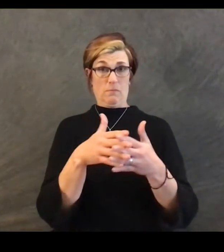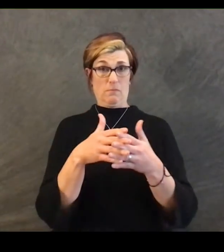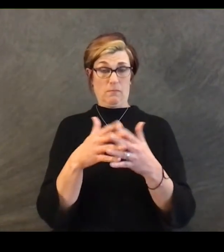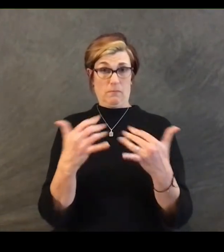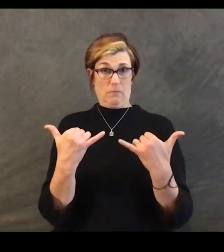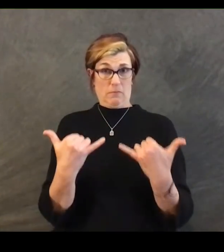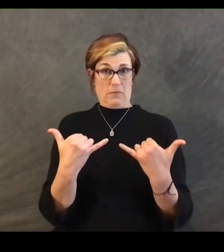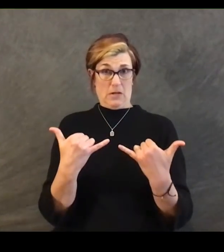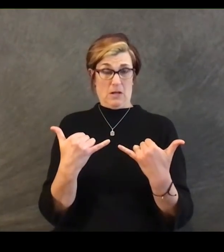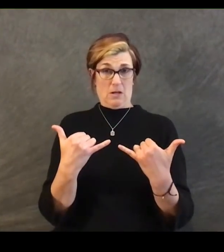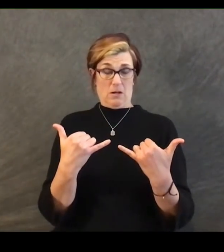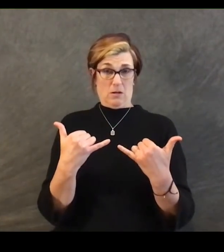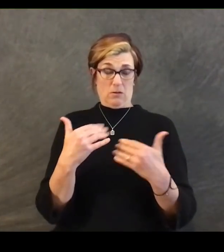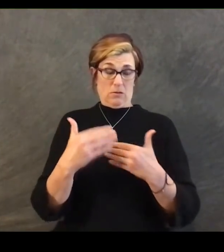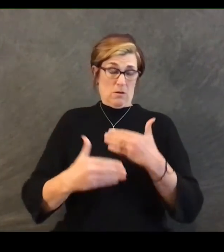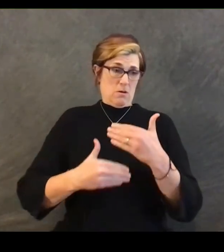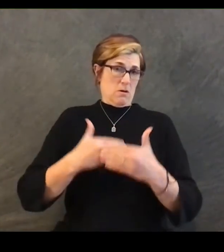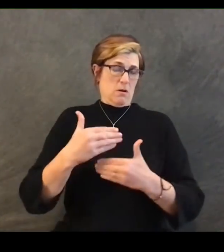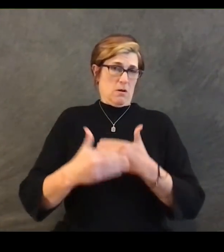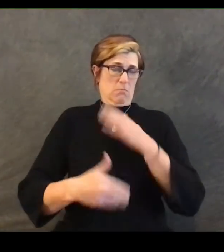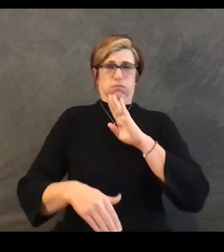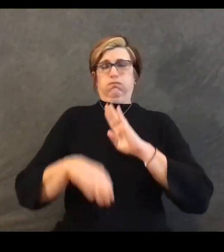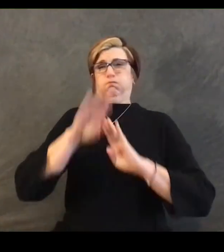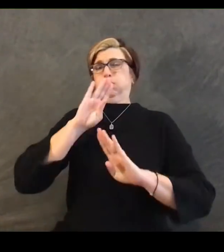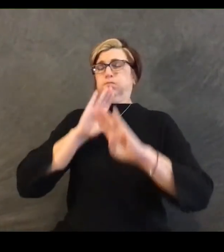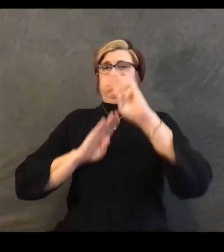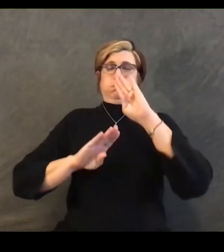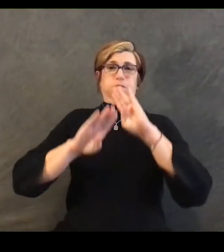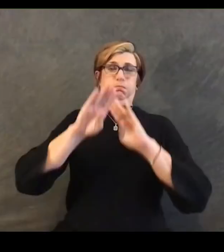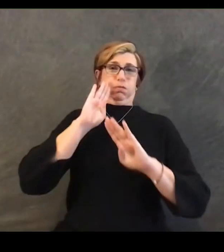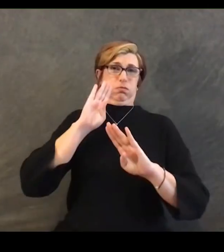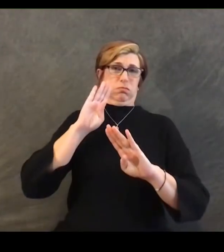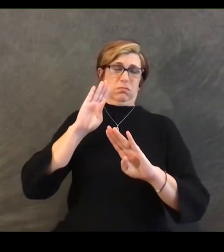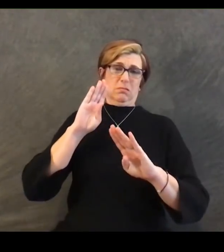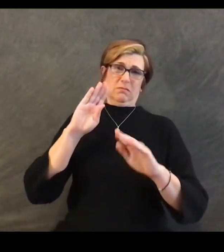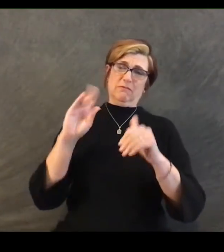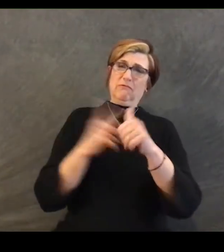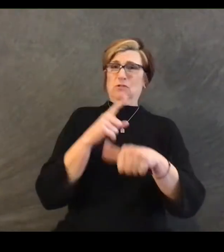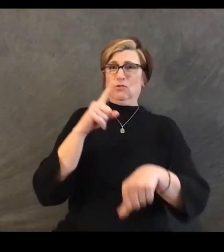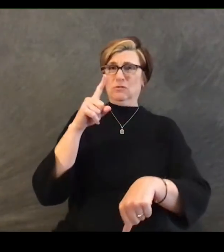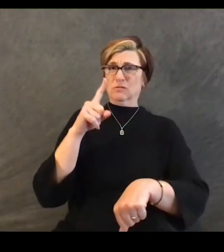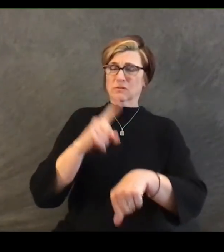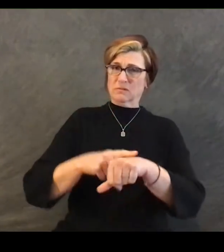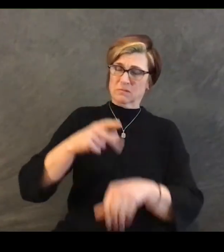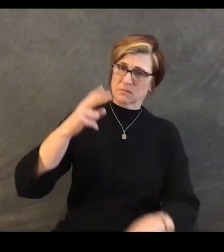national trial unlike any we have ever faced before you all see it you see it